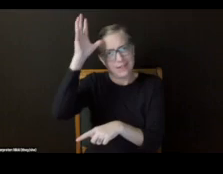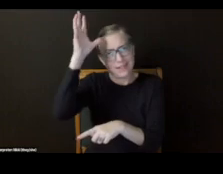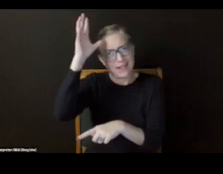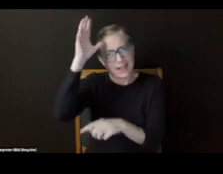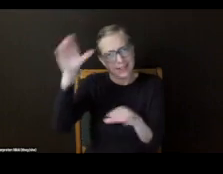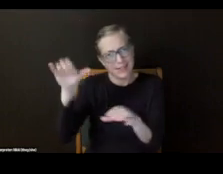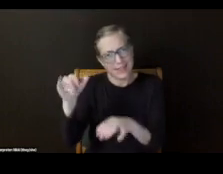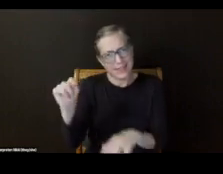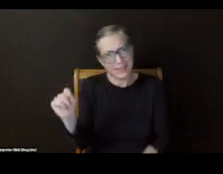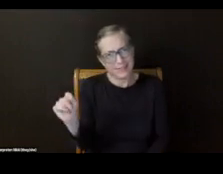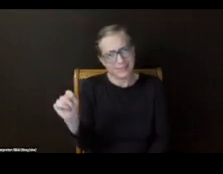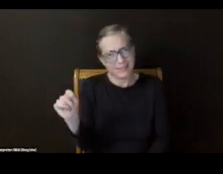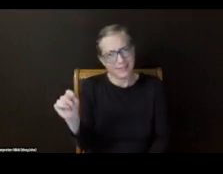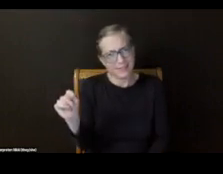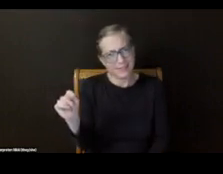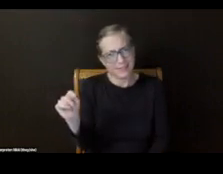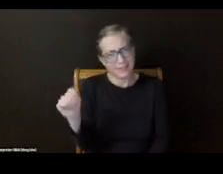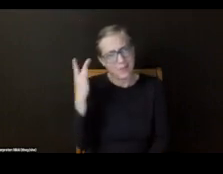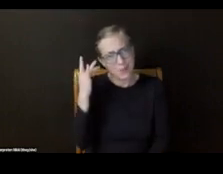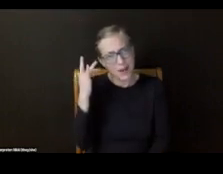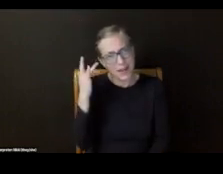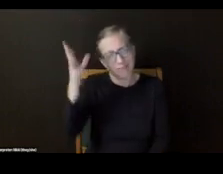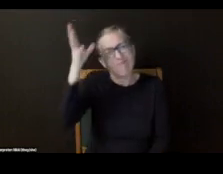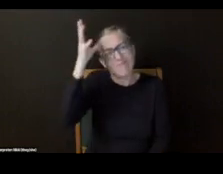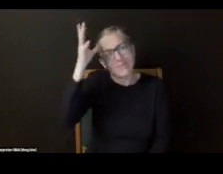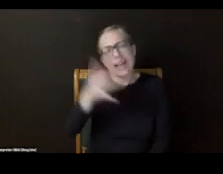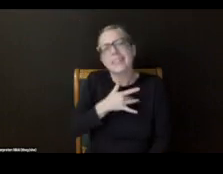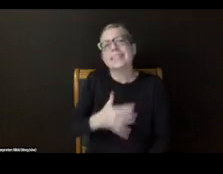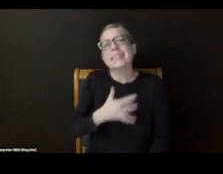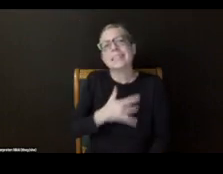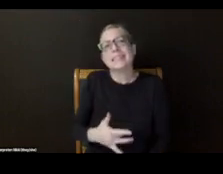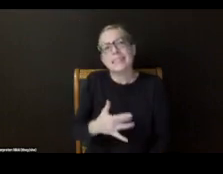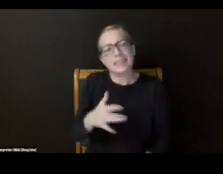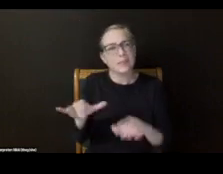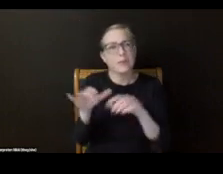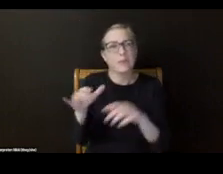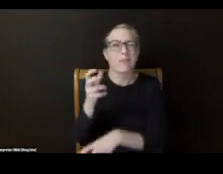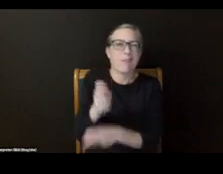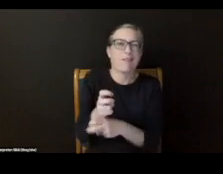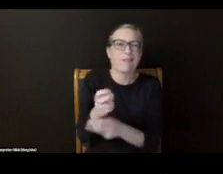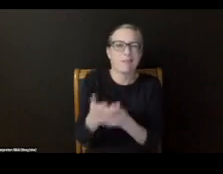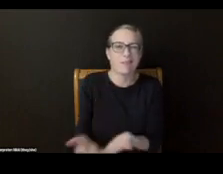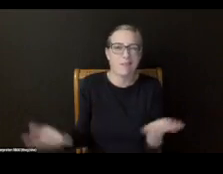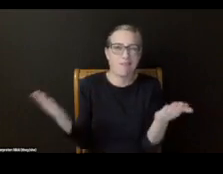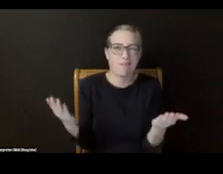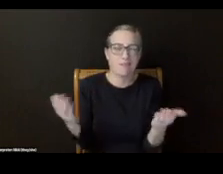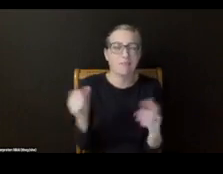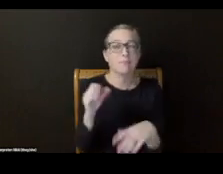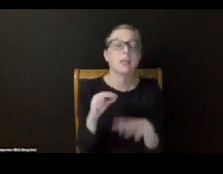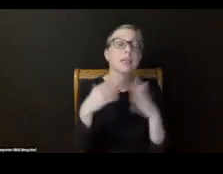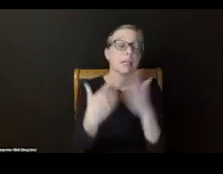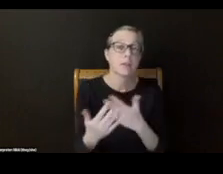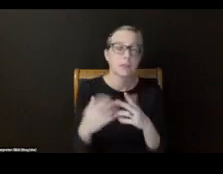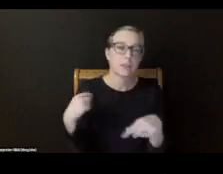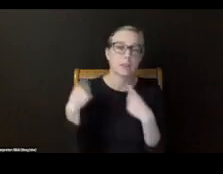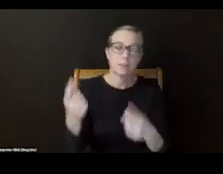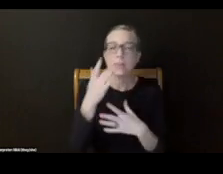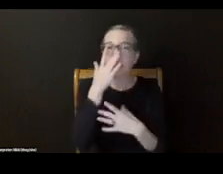the hard one. It's been interesting. Yeah, I'm that Angie